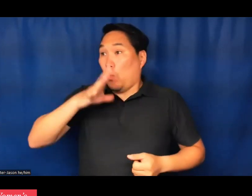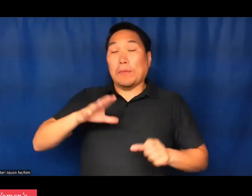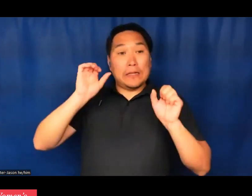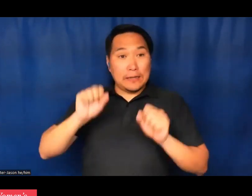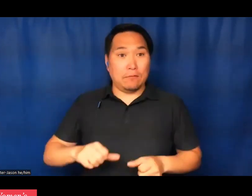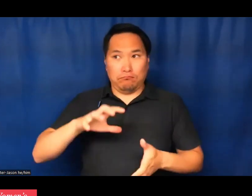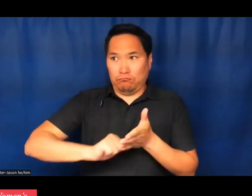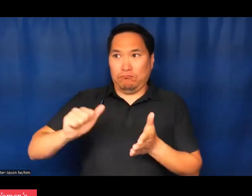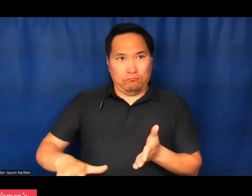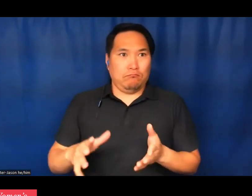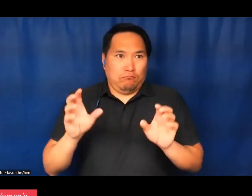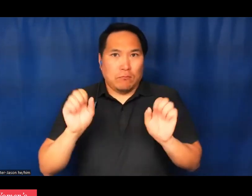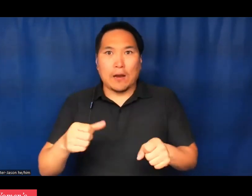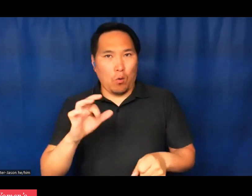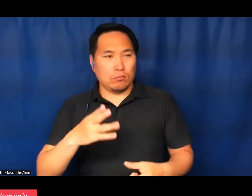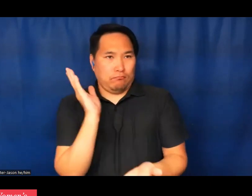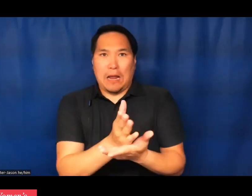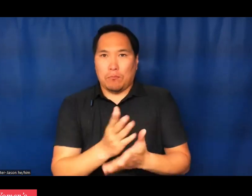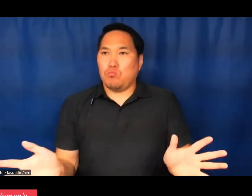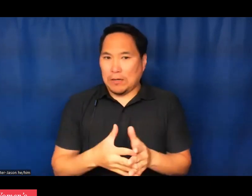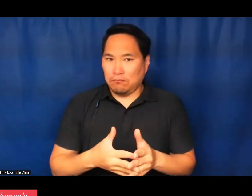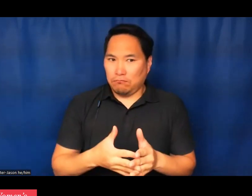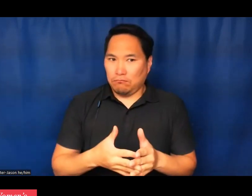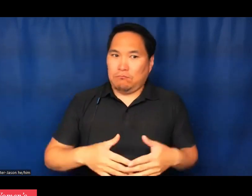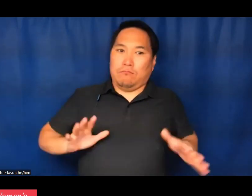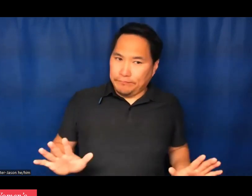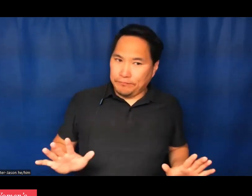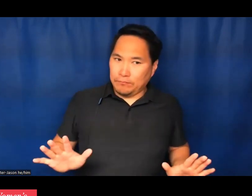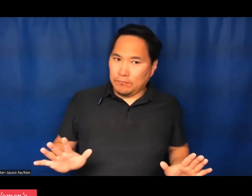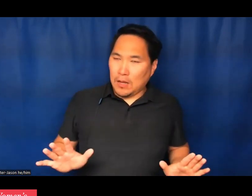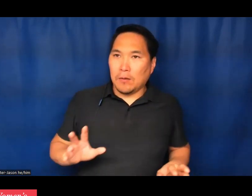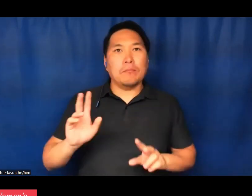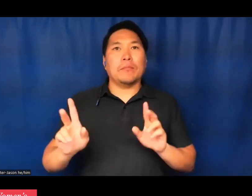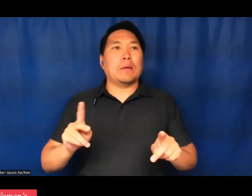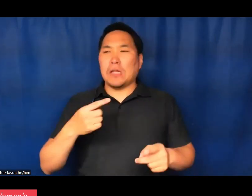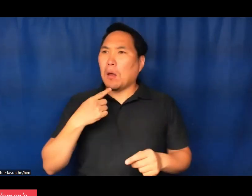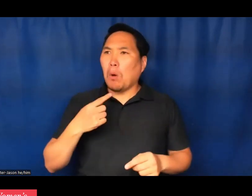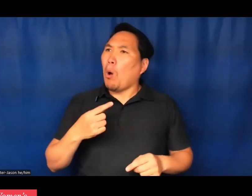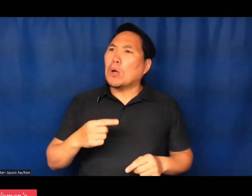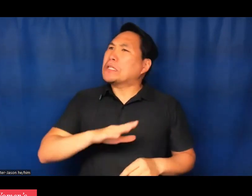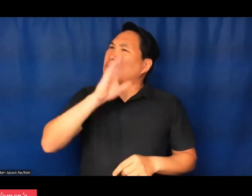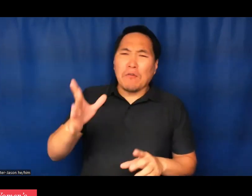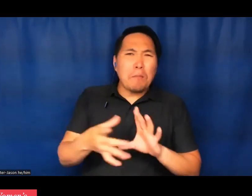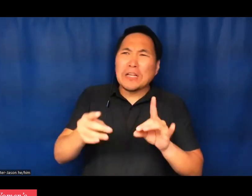They say basically, you know, abortion is nowhere mentioned in the constitution.